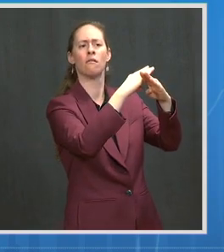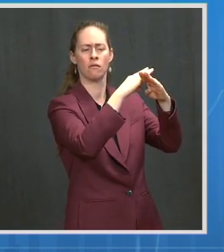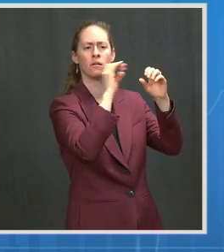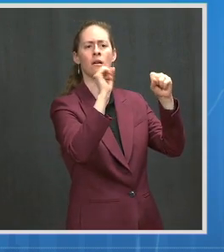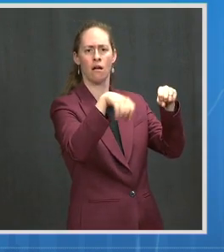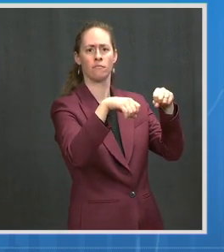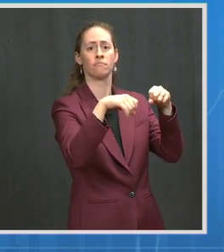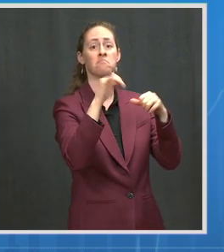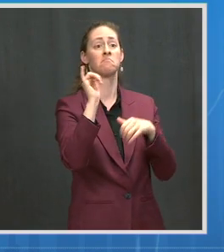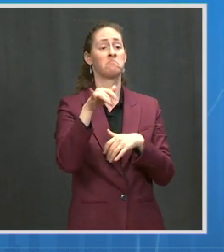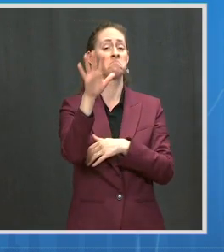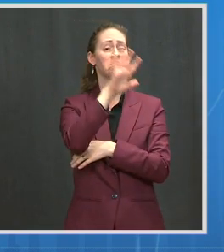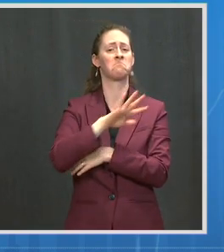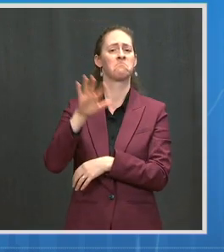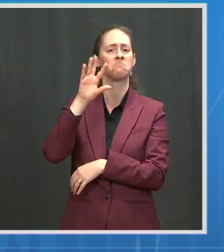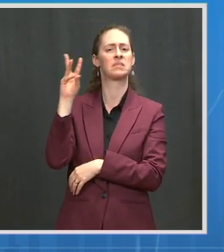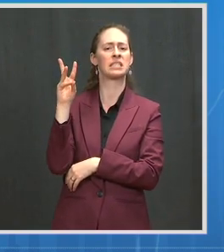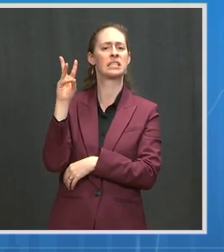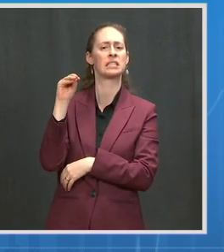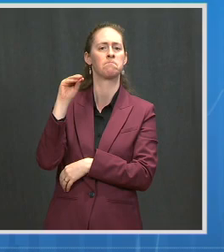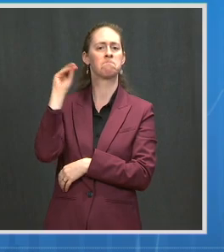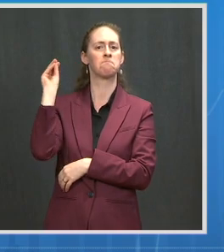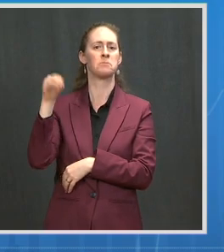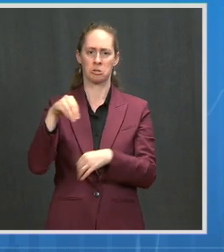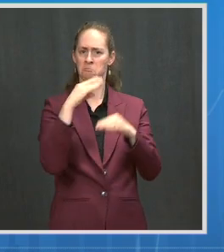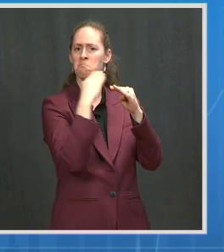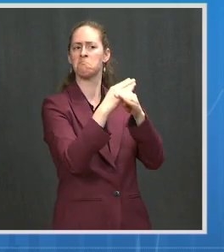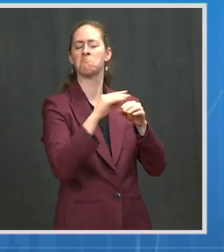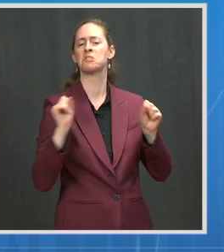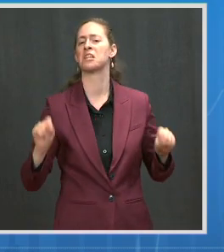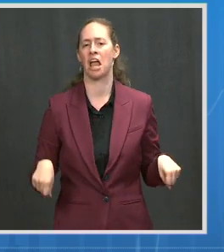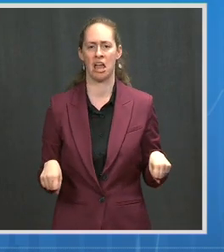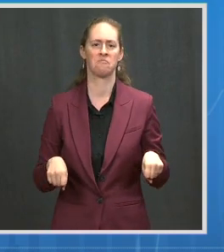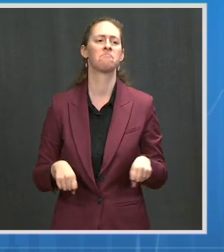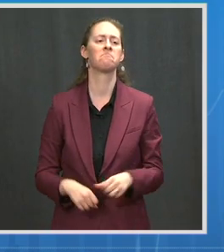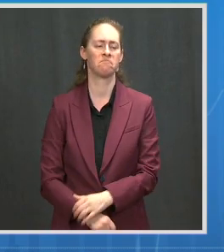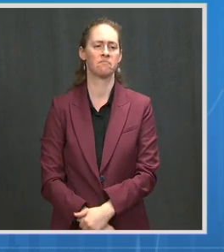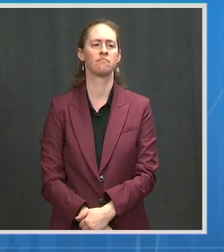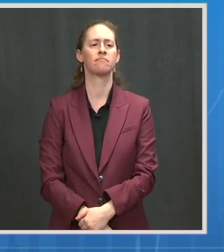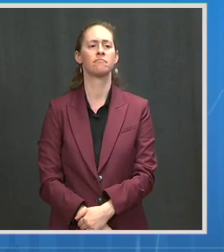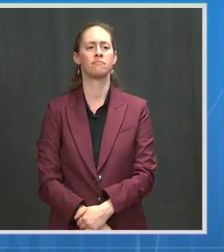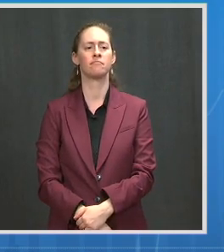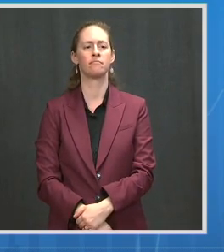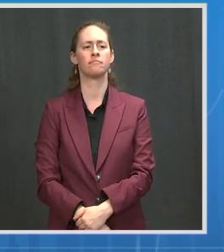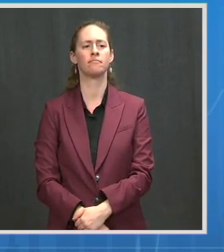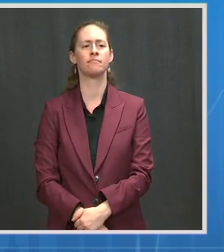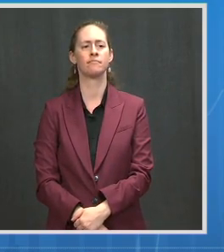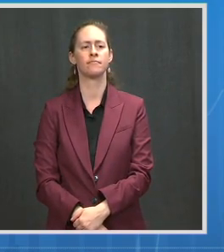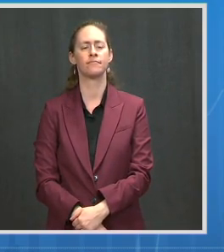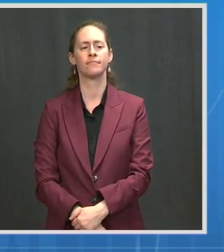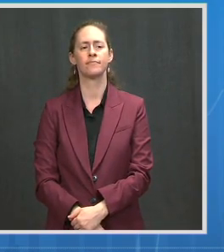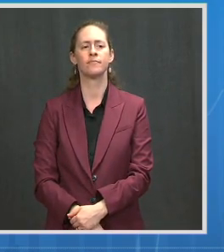So, I would imagine, even though we don't have as much data with J&J as we do with the Moderna and the Pfizer,